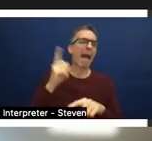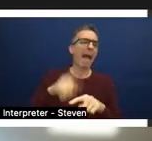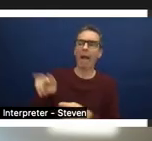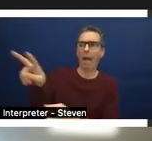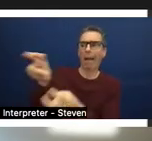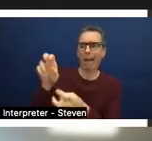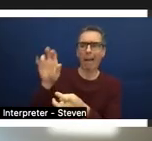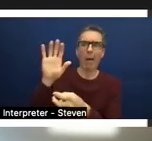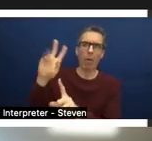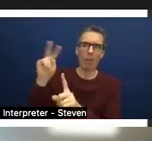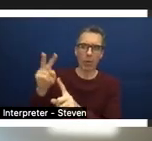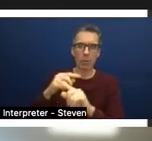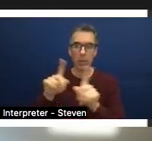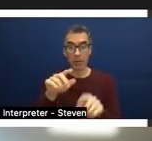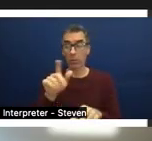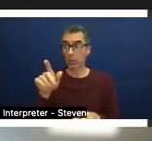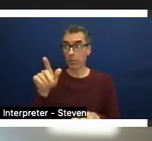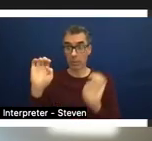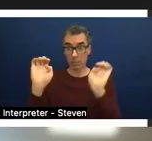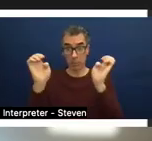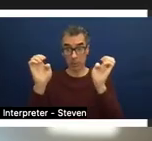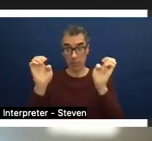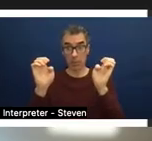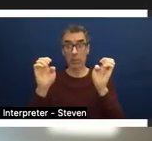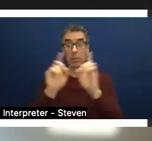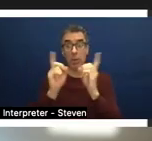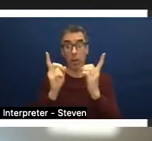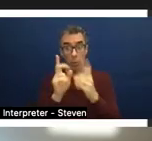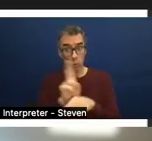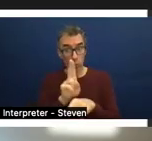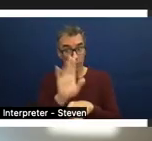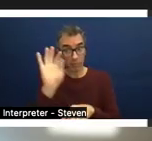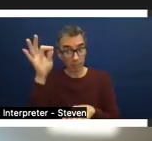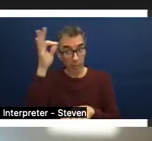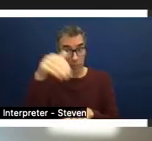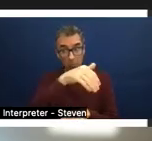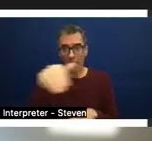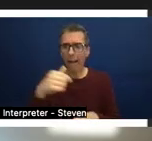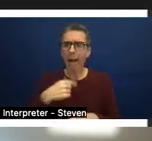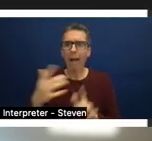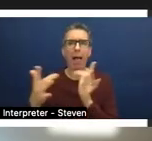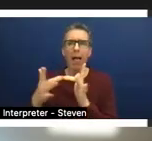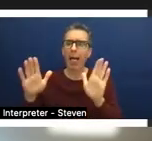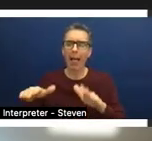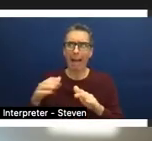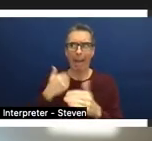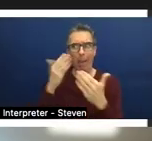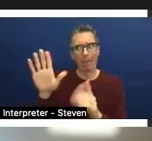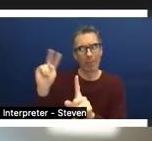that would use Federal Boulevard 'cause I haven't been in contact with them. But just, you know, having worked on these types